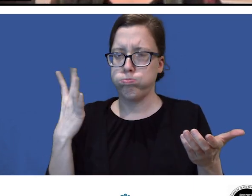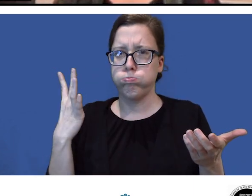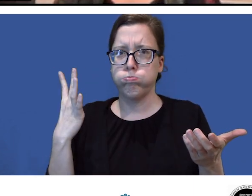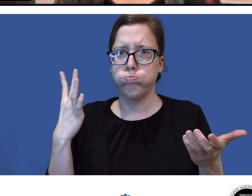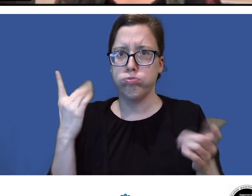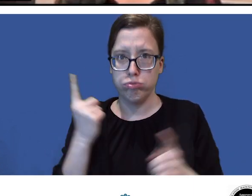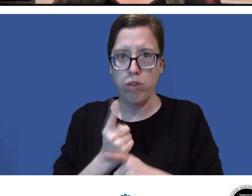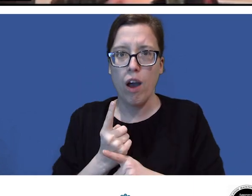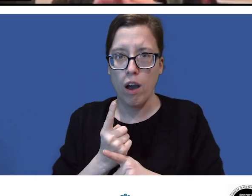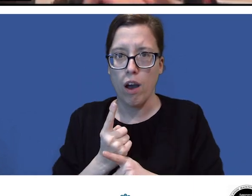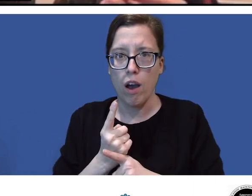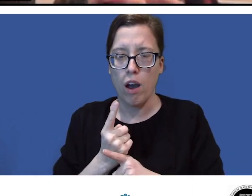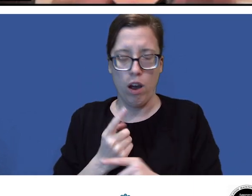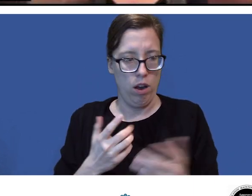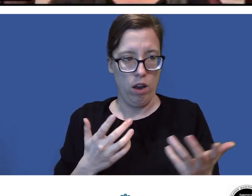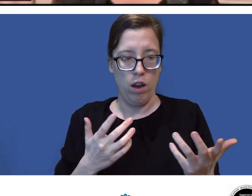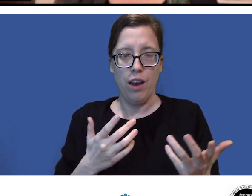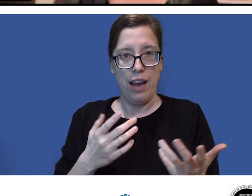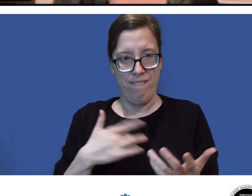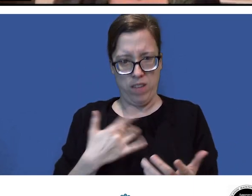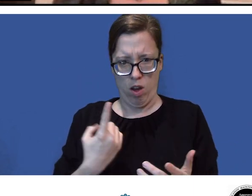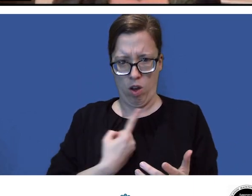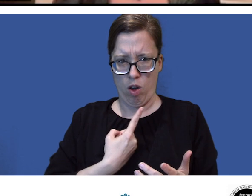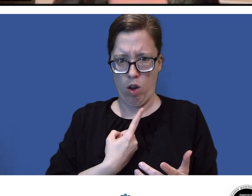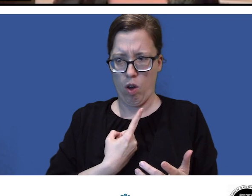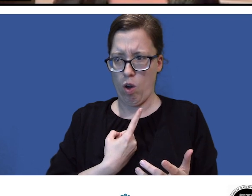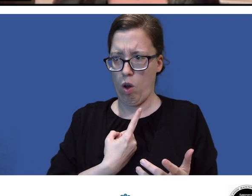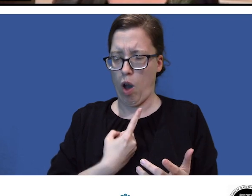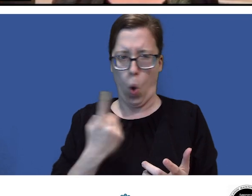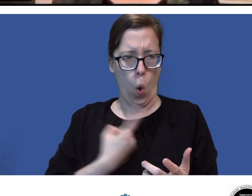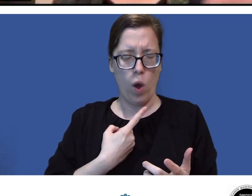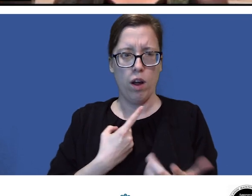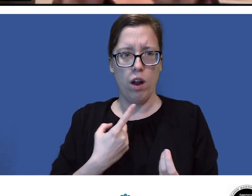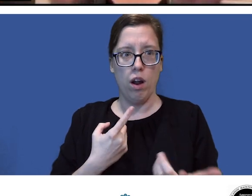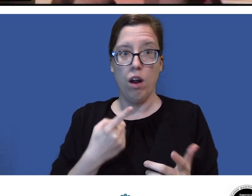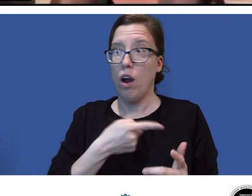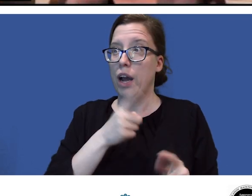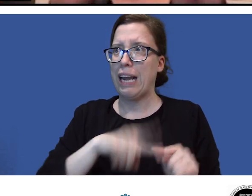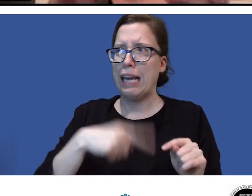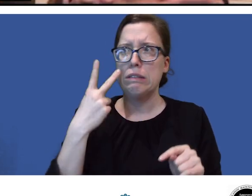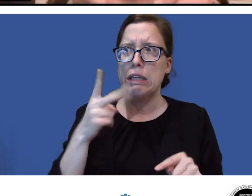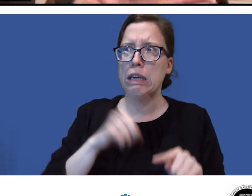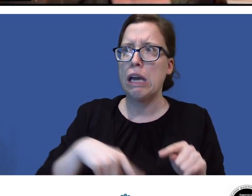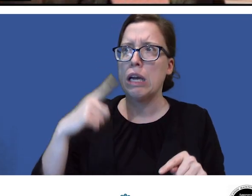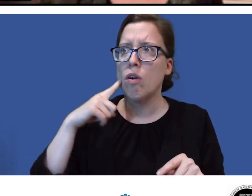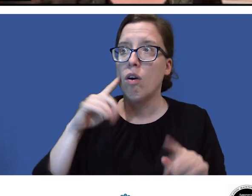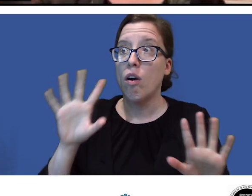were to think he can't see and he can't hear. Oh my God. But that does not what it means.